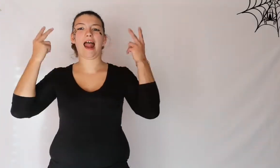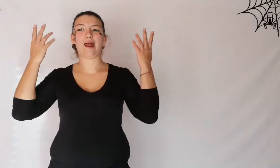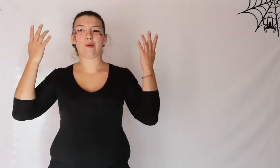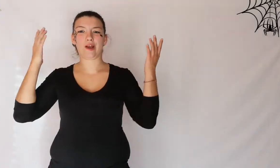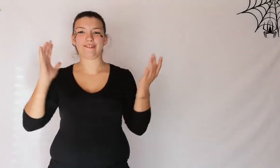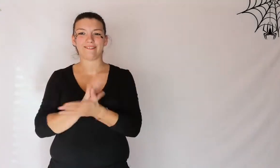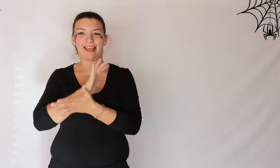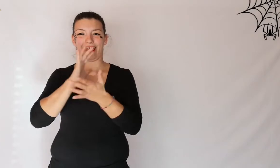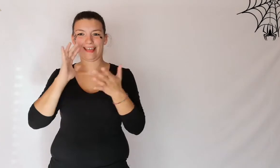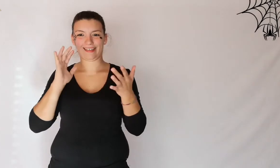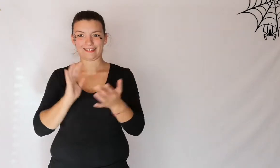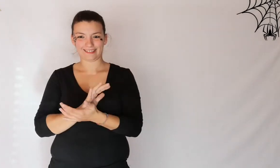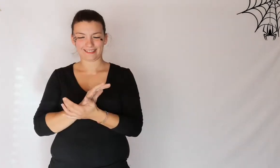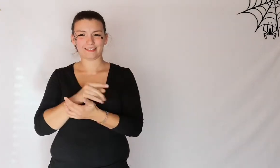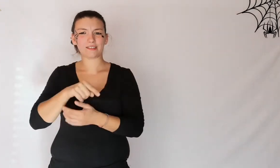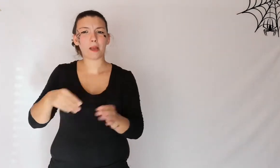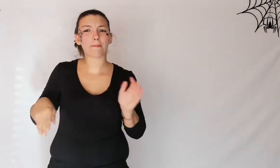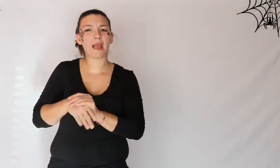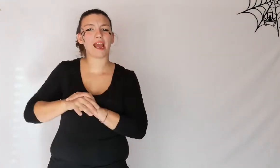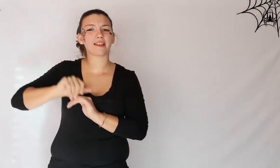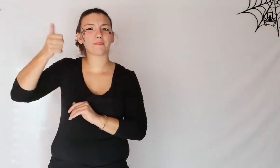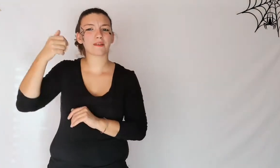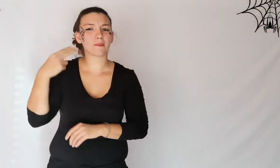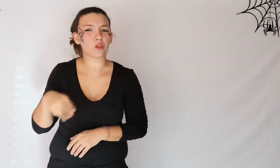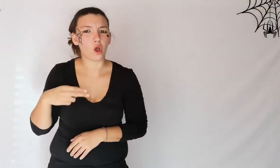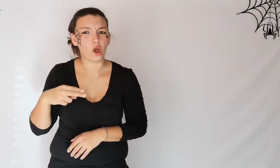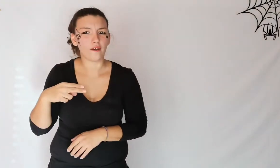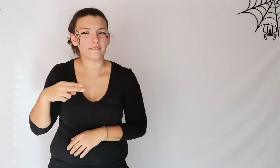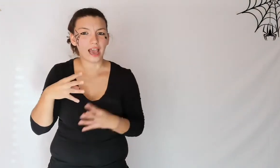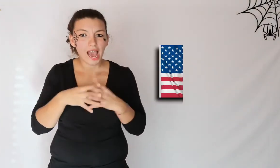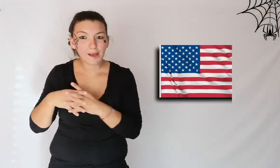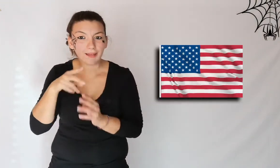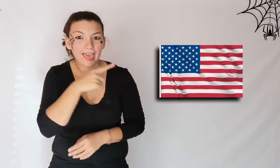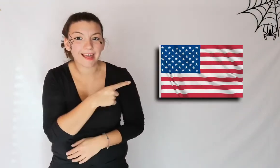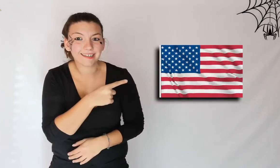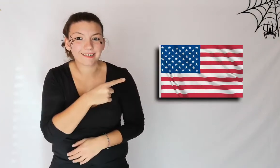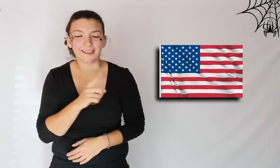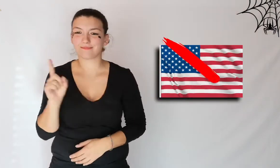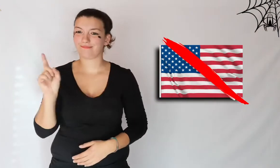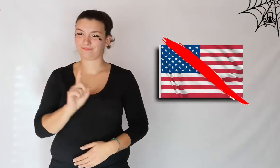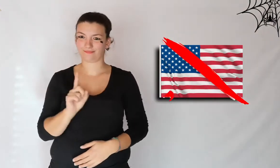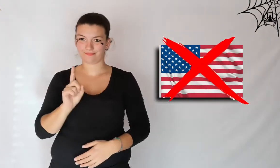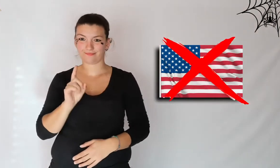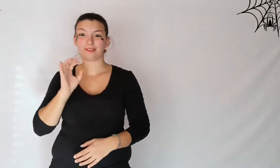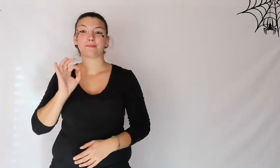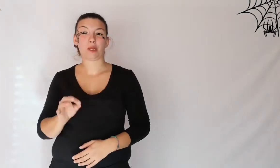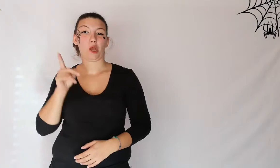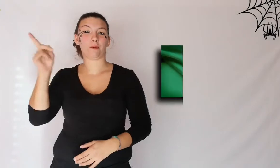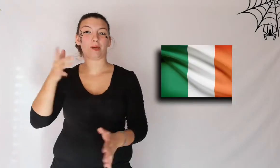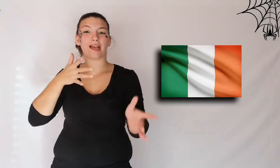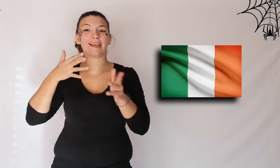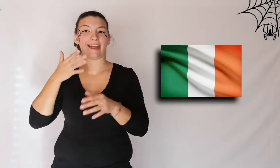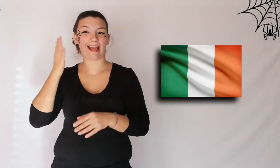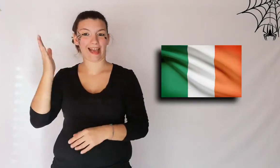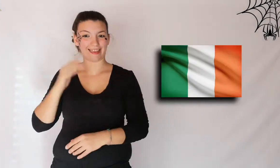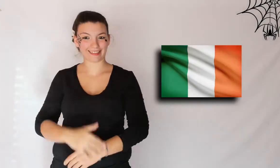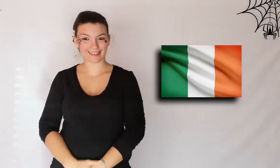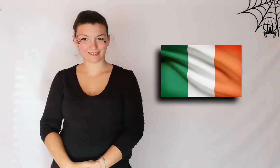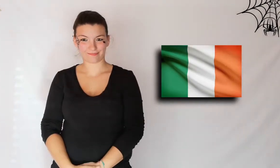Is Halloween a holiday that originates in America? No, in Ireland.